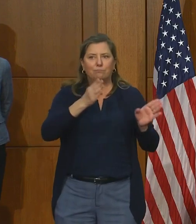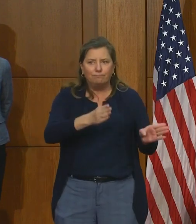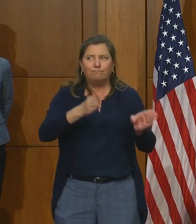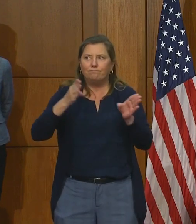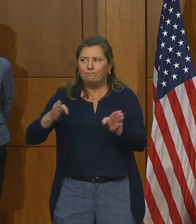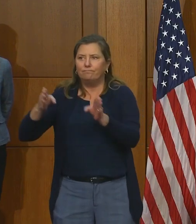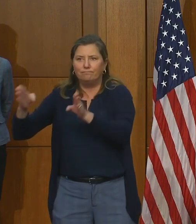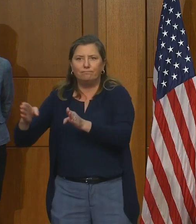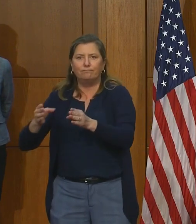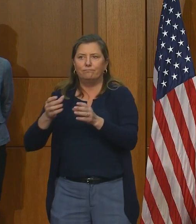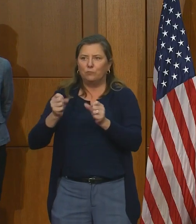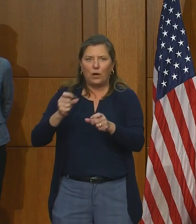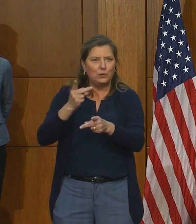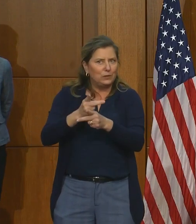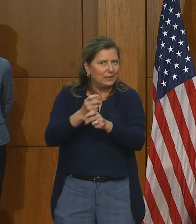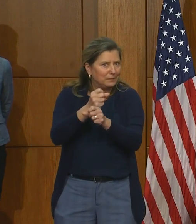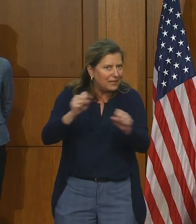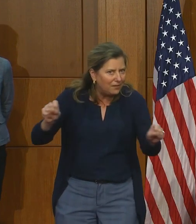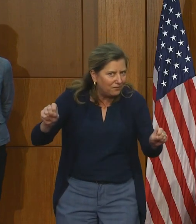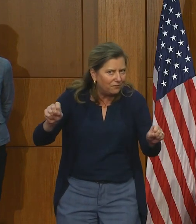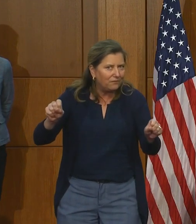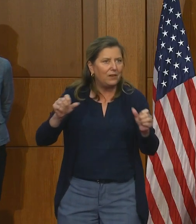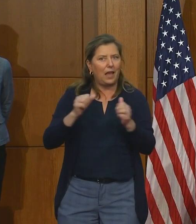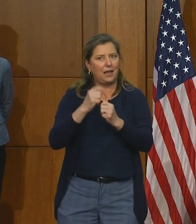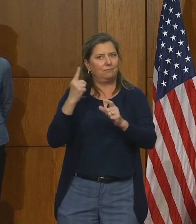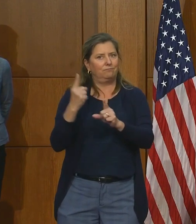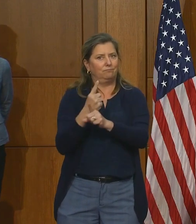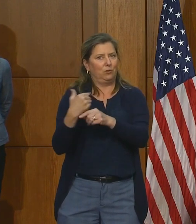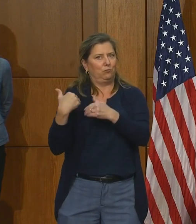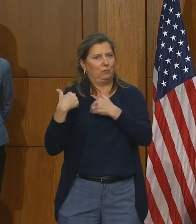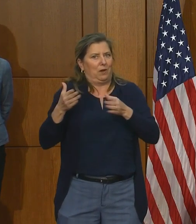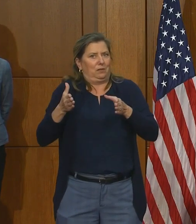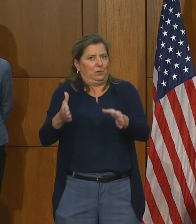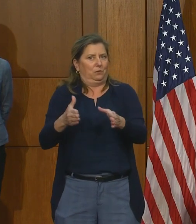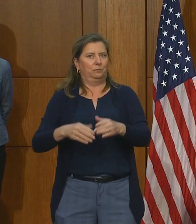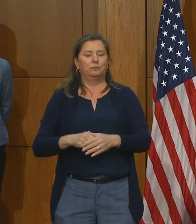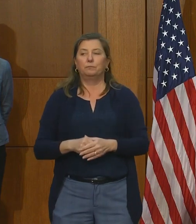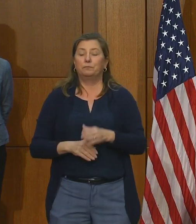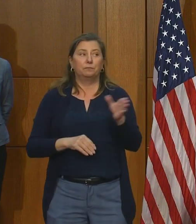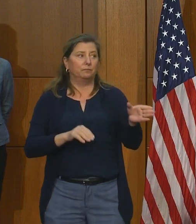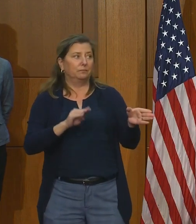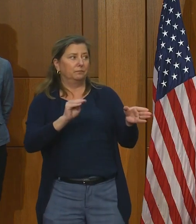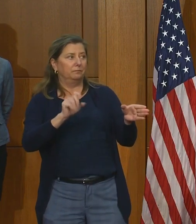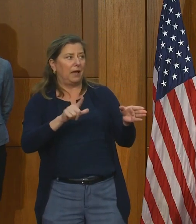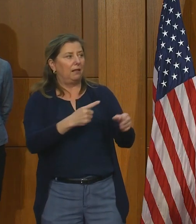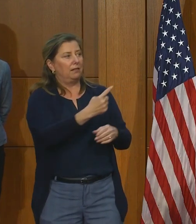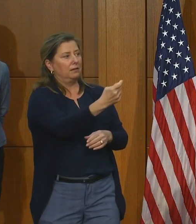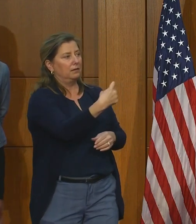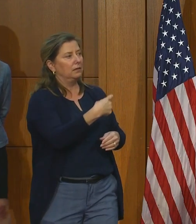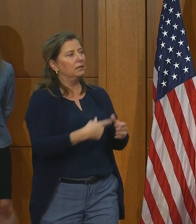PROGRESS THAT WILL BE TO MOVE FROM FACE ONE TO TWO AND FACE SO WE'RE TAKING THIS IN A STEP WHILE FASHION WE'RE DOING WAS